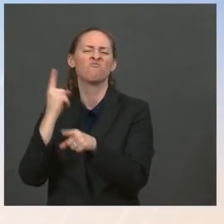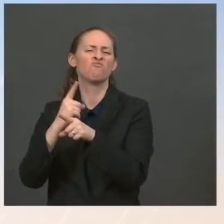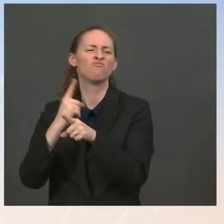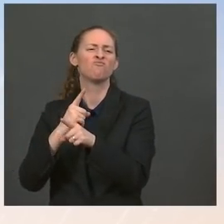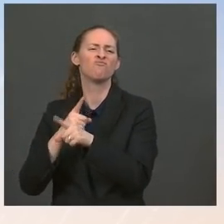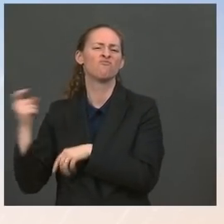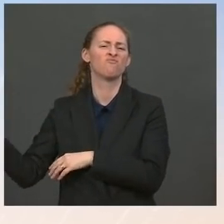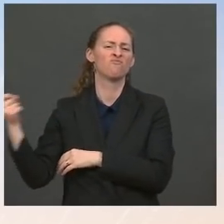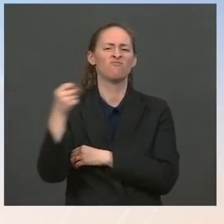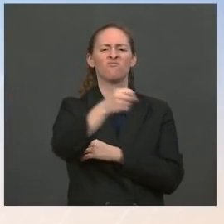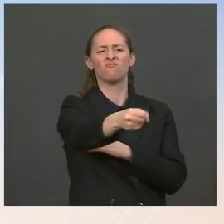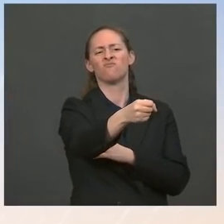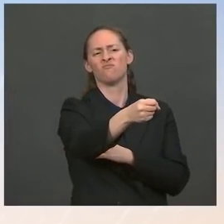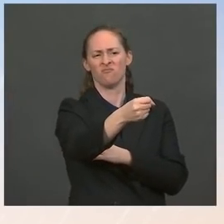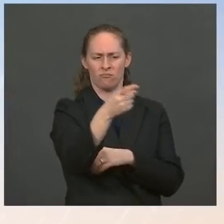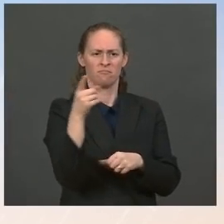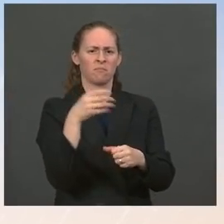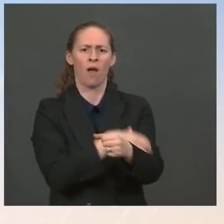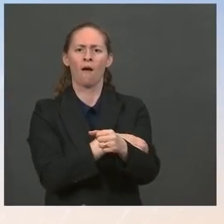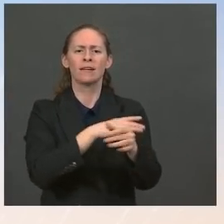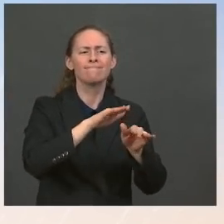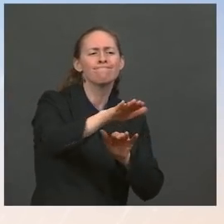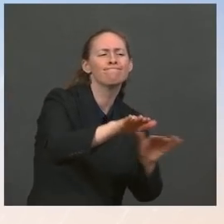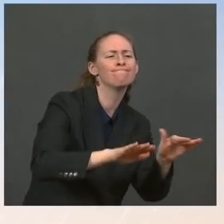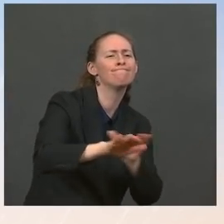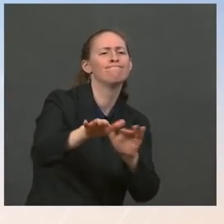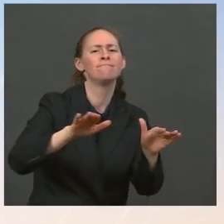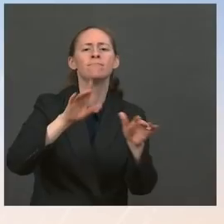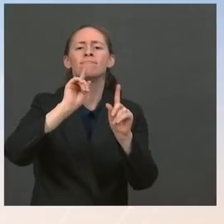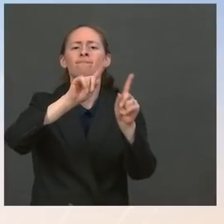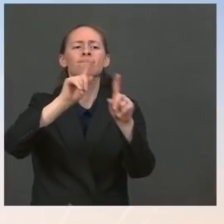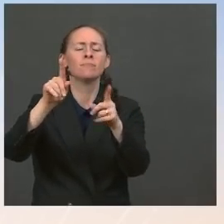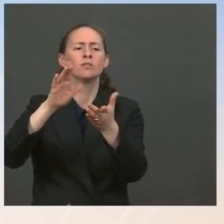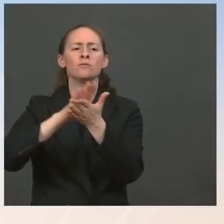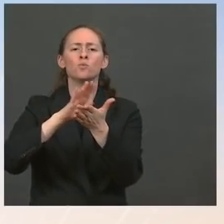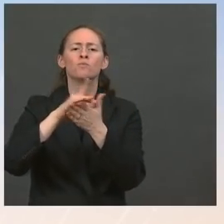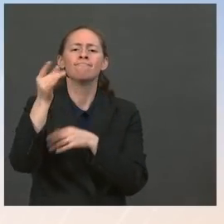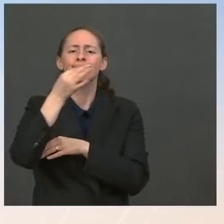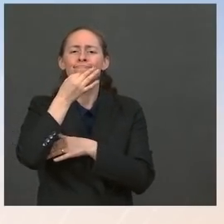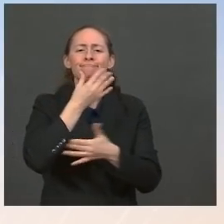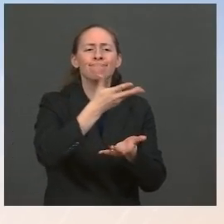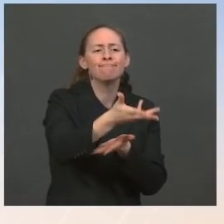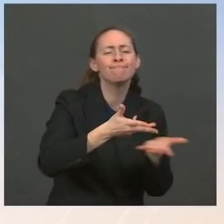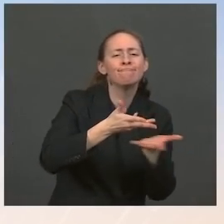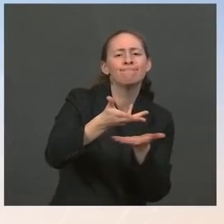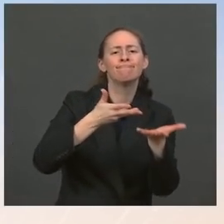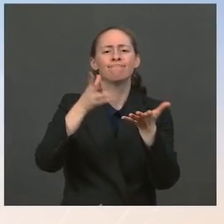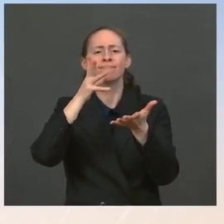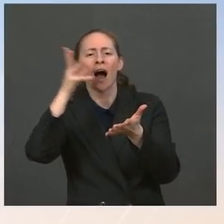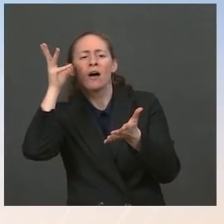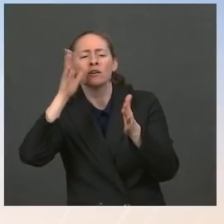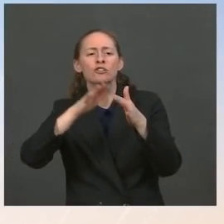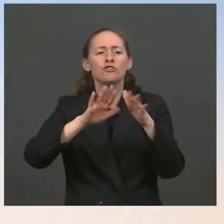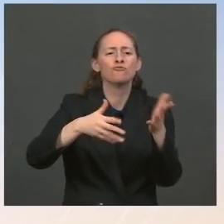going to schools and really comforting parents if they have questions or comforting kids who are --